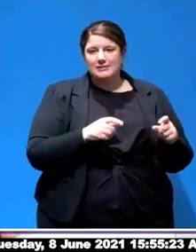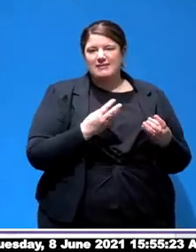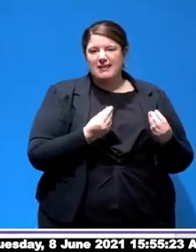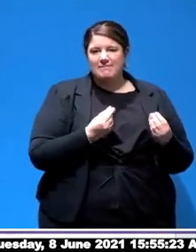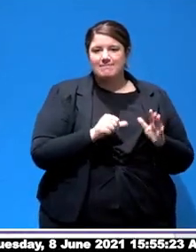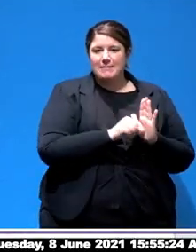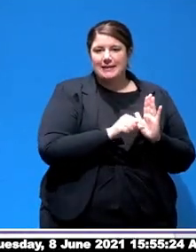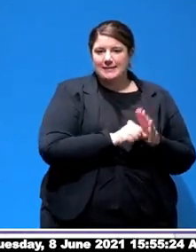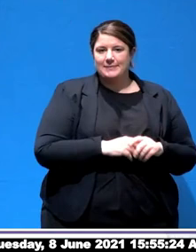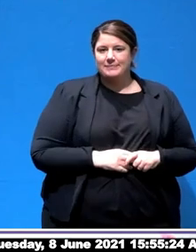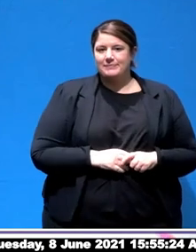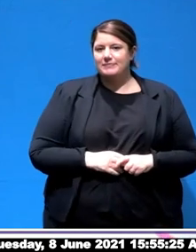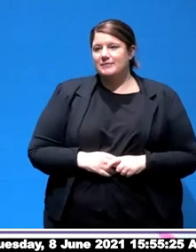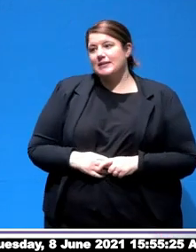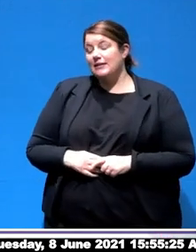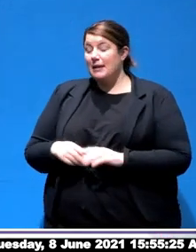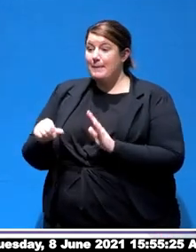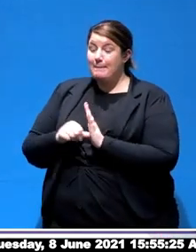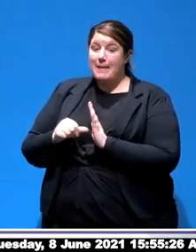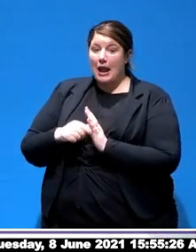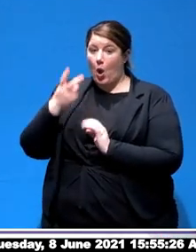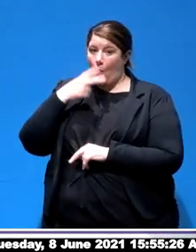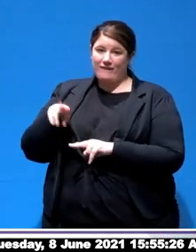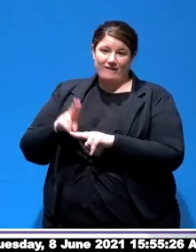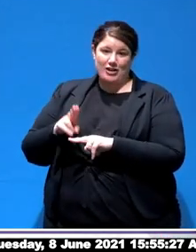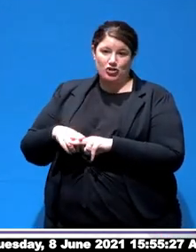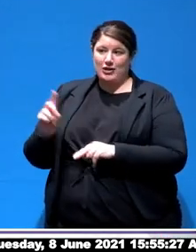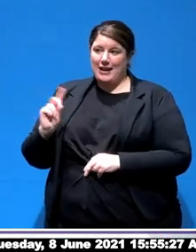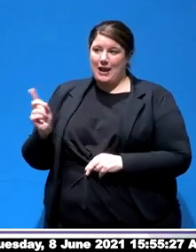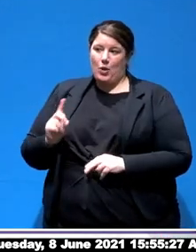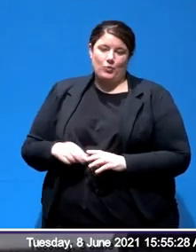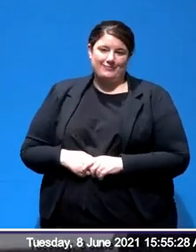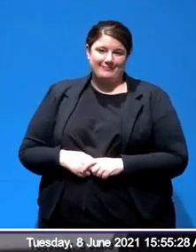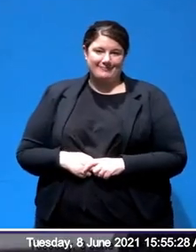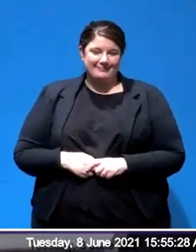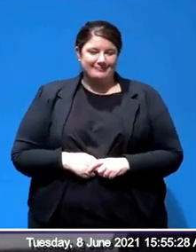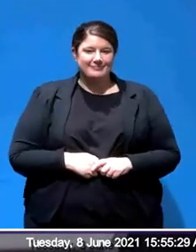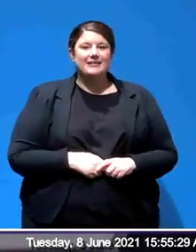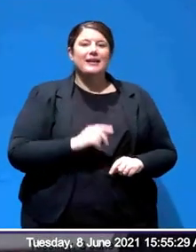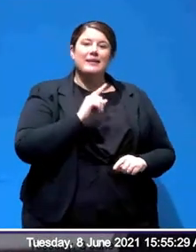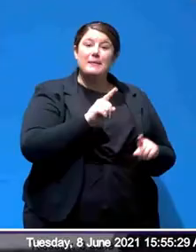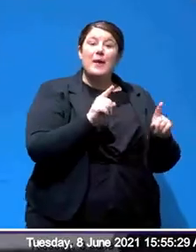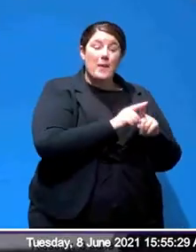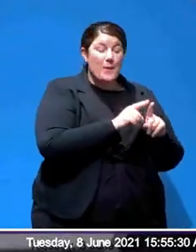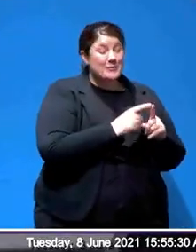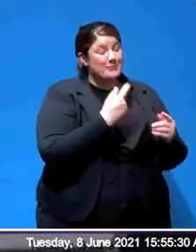Cash is so yesterday, so I'm told. I totally agree. Though it's also balancing that with a number of our clients prefer to have